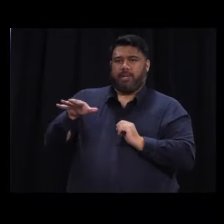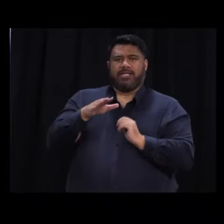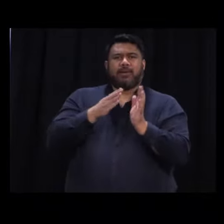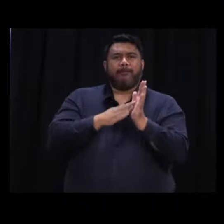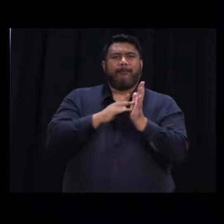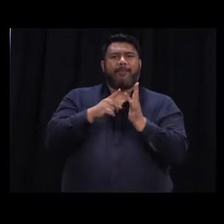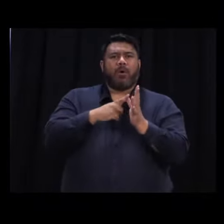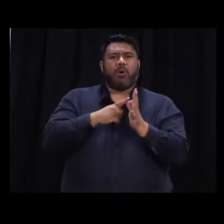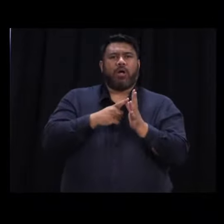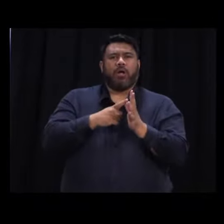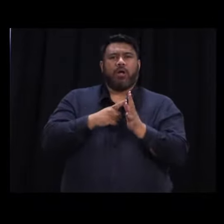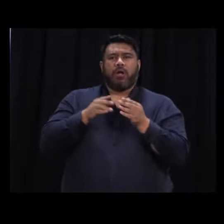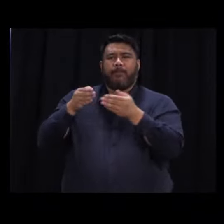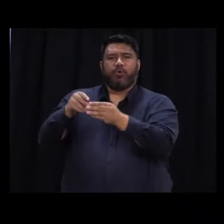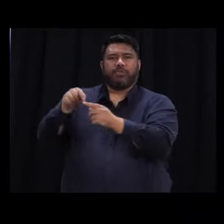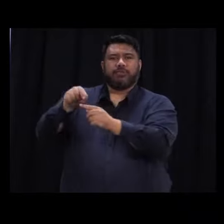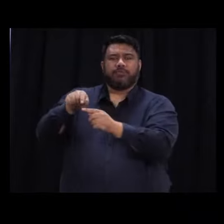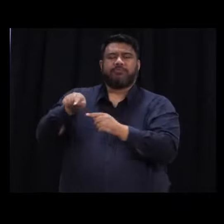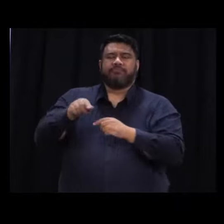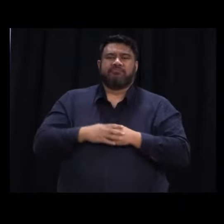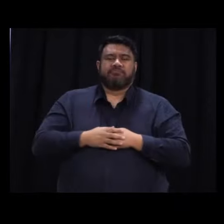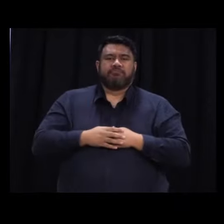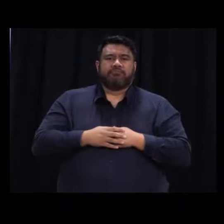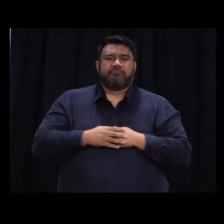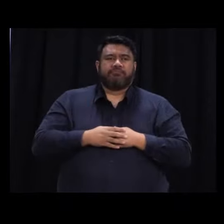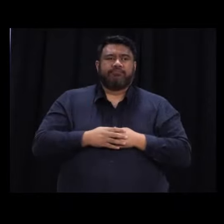outside of Auckland is Moa